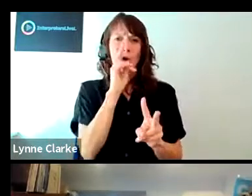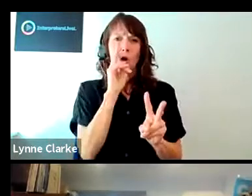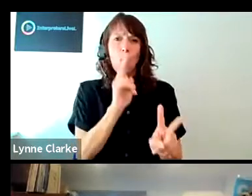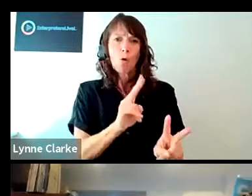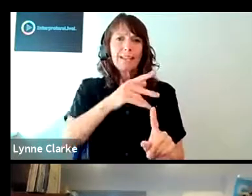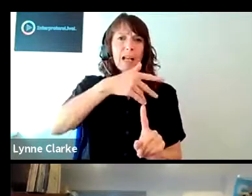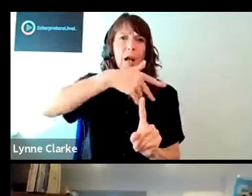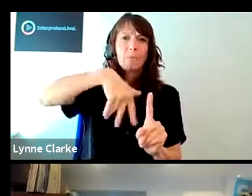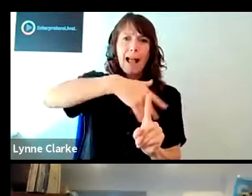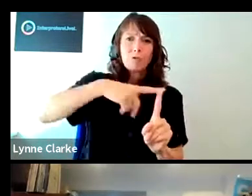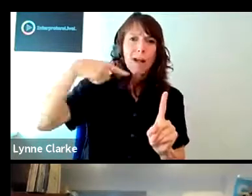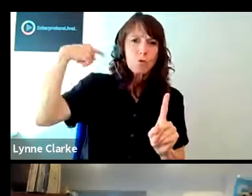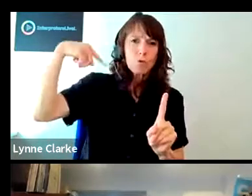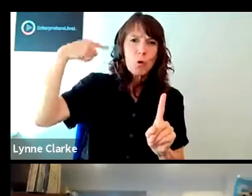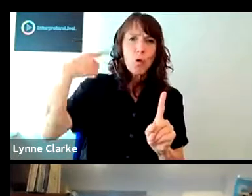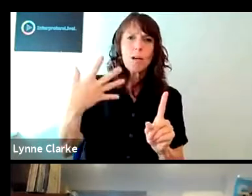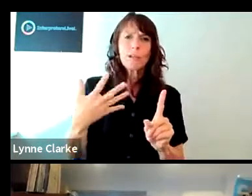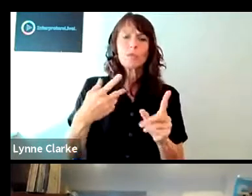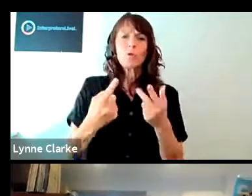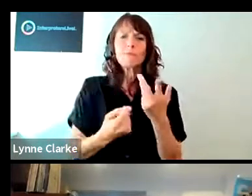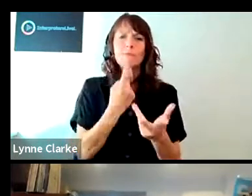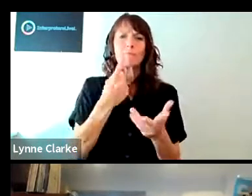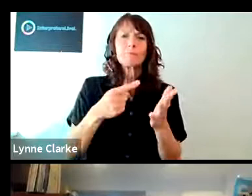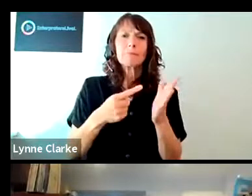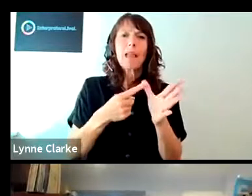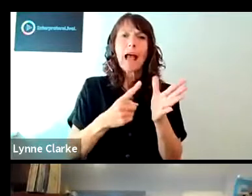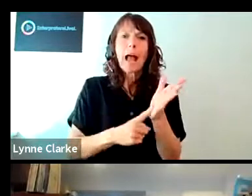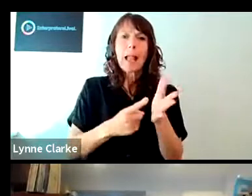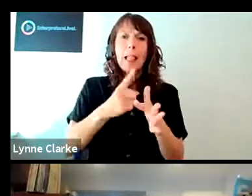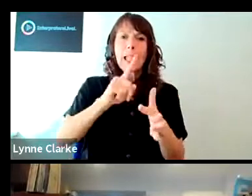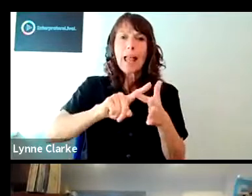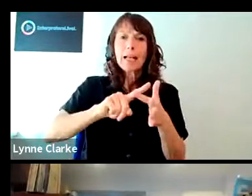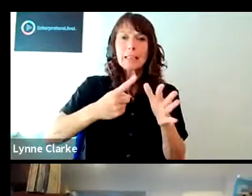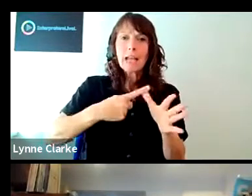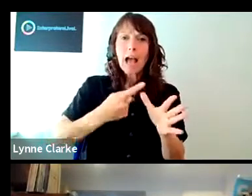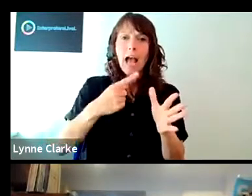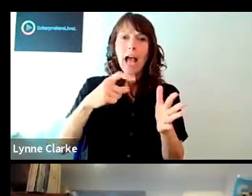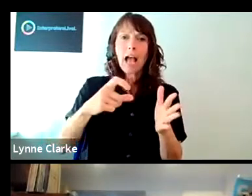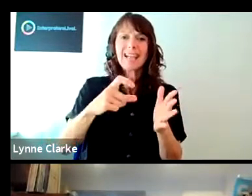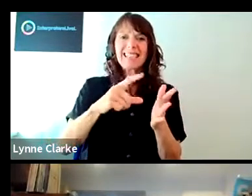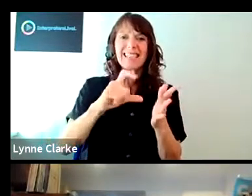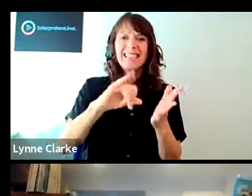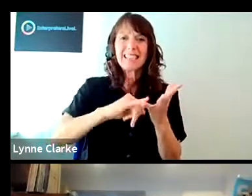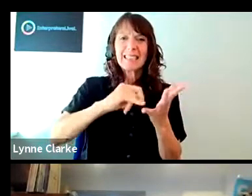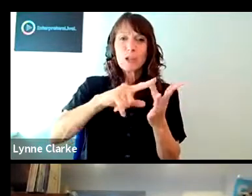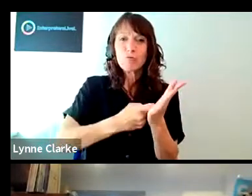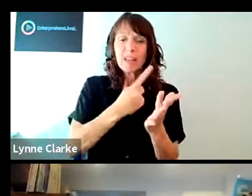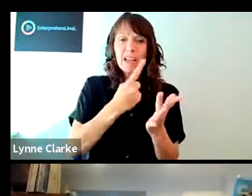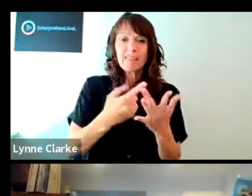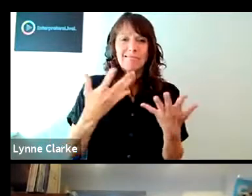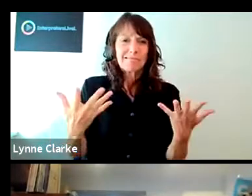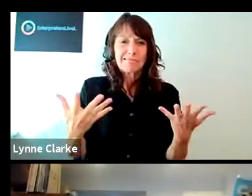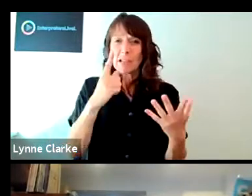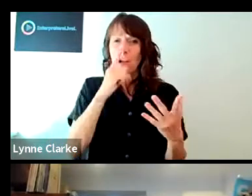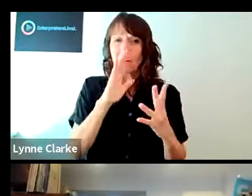noise and tools like Alexa and Siri or whether you're looking at things like just dealing